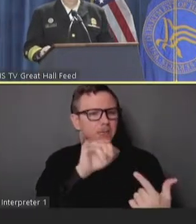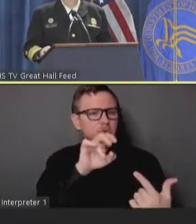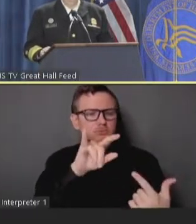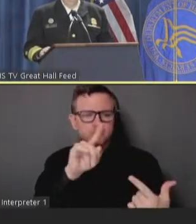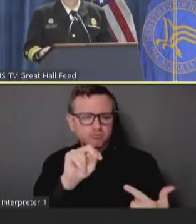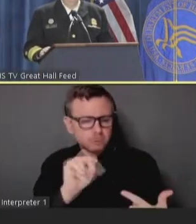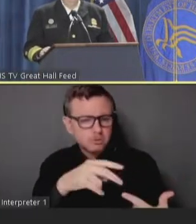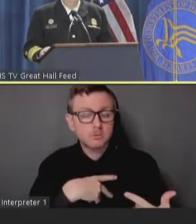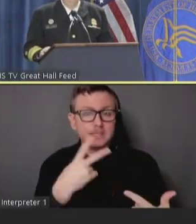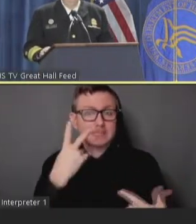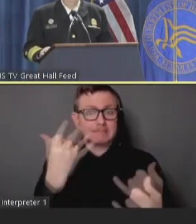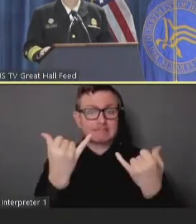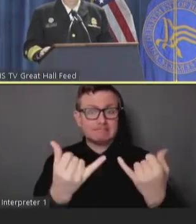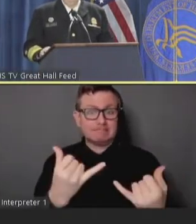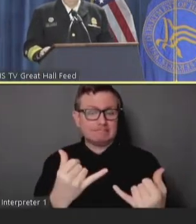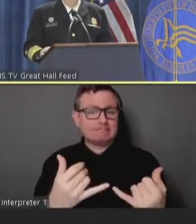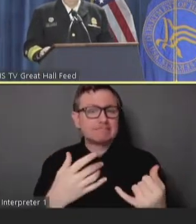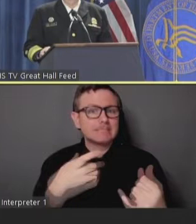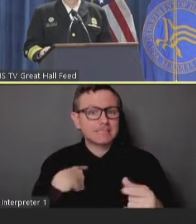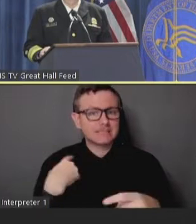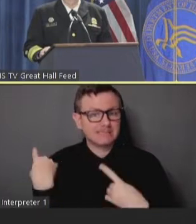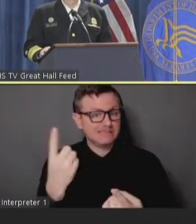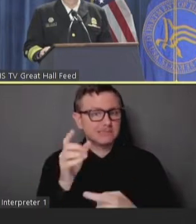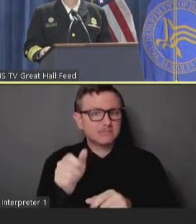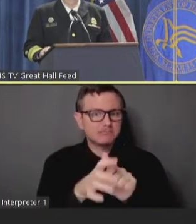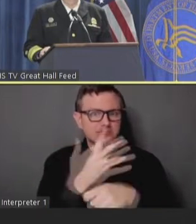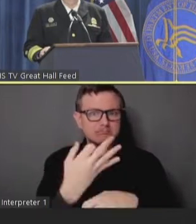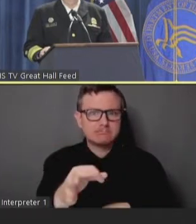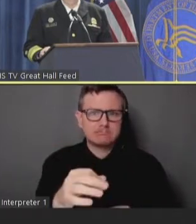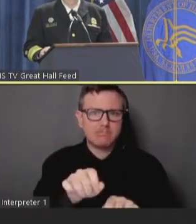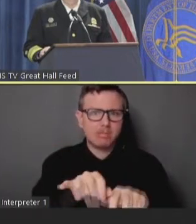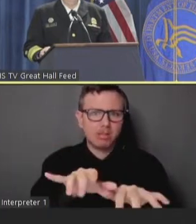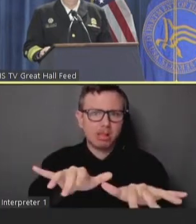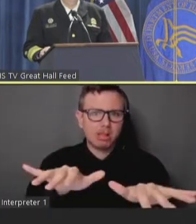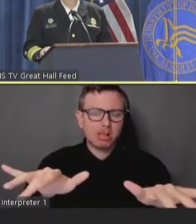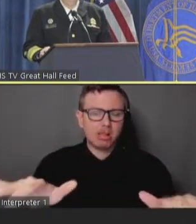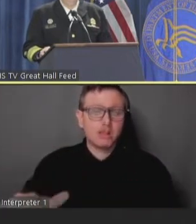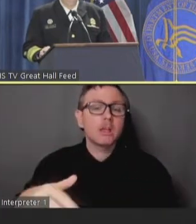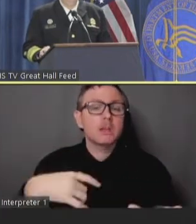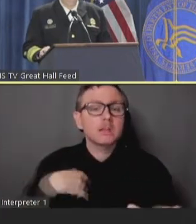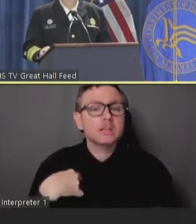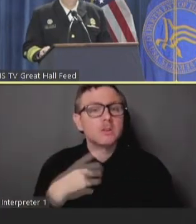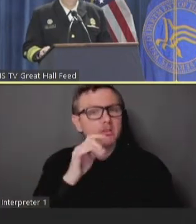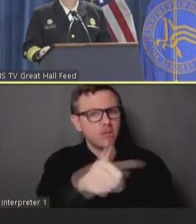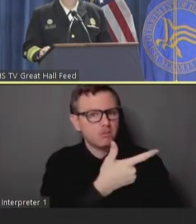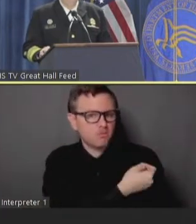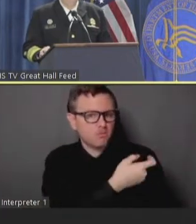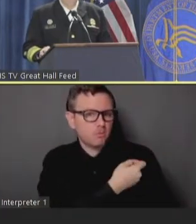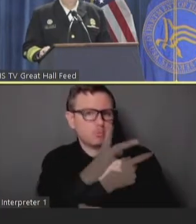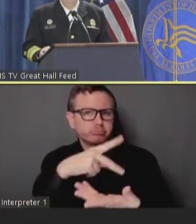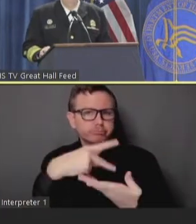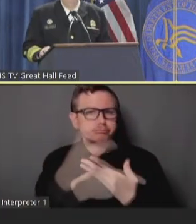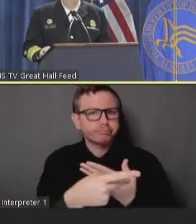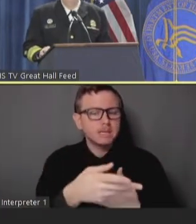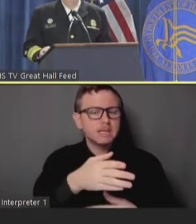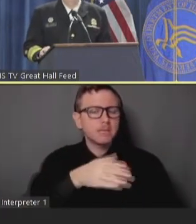with the COVID-19 pandemic and with the immunization program to prevent the spread of monkeypox